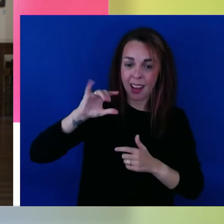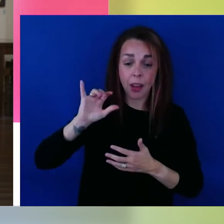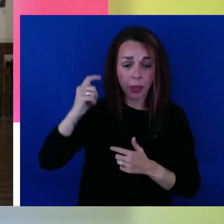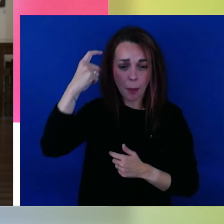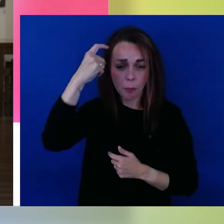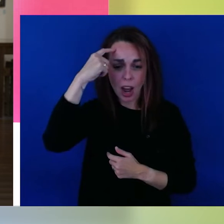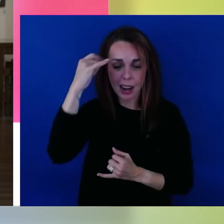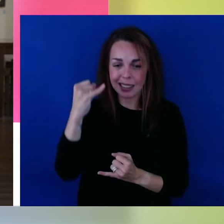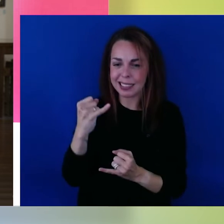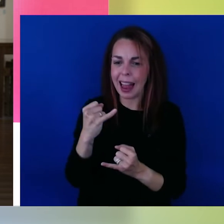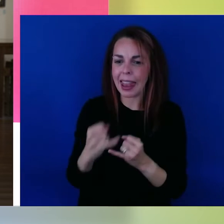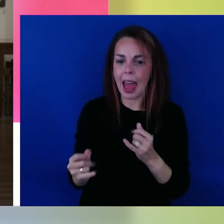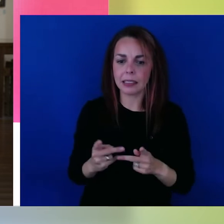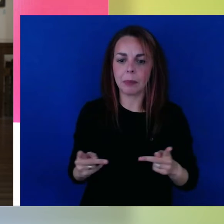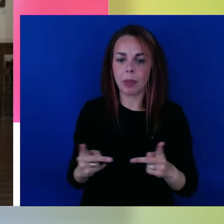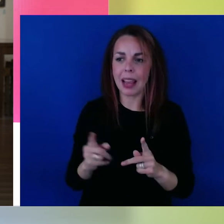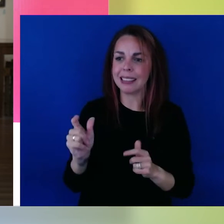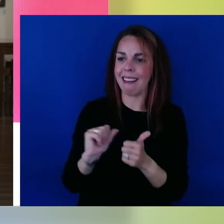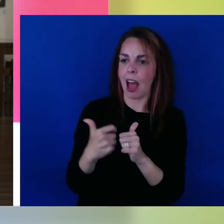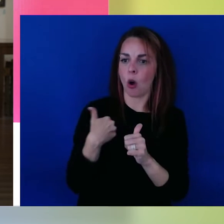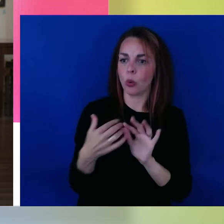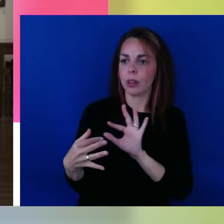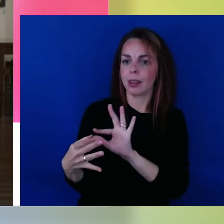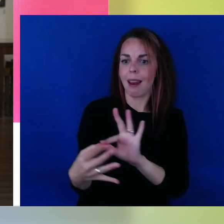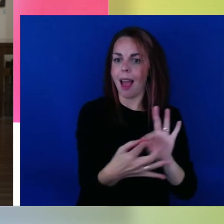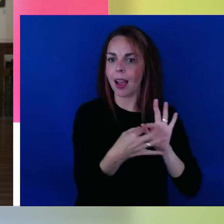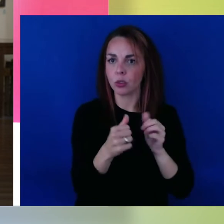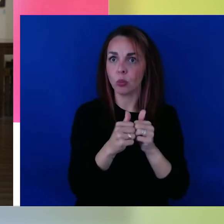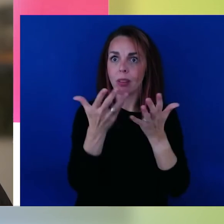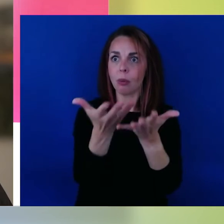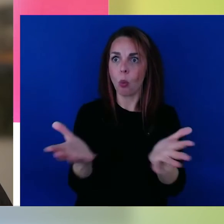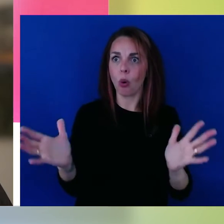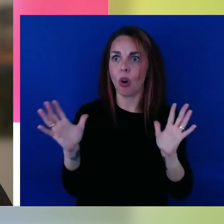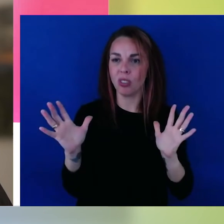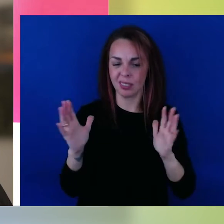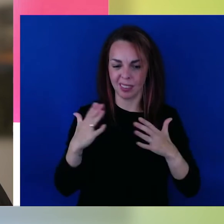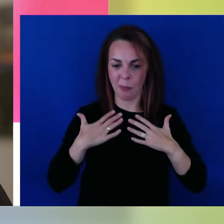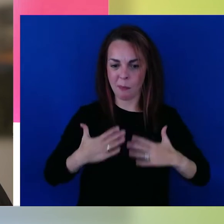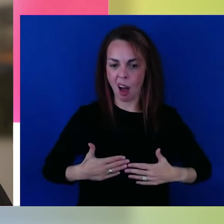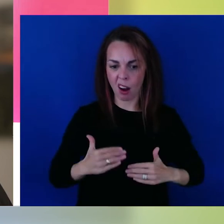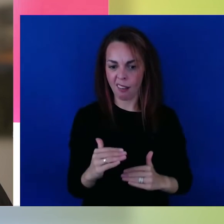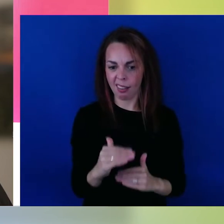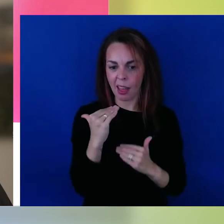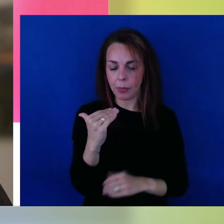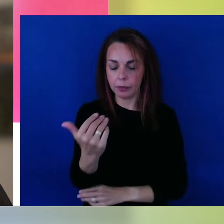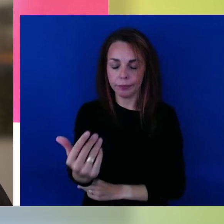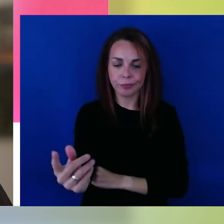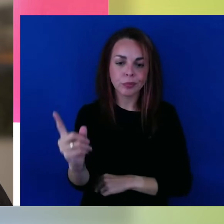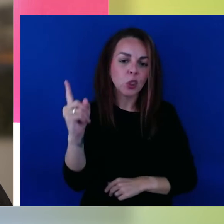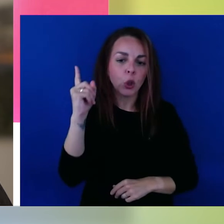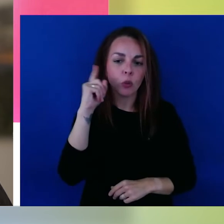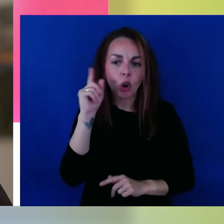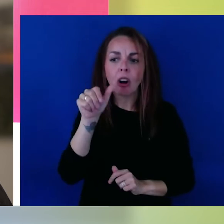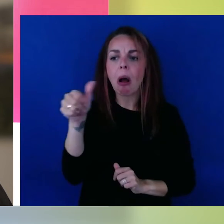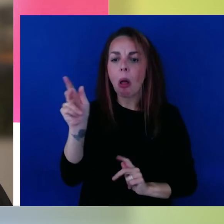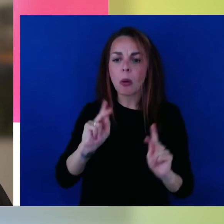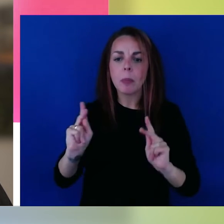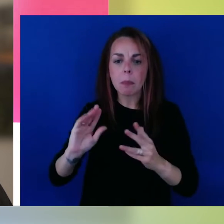to connect with the world outside our bodies. We've all heard statements from prominent thinkers